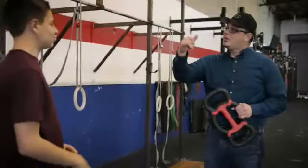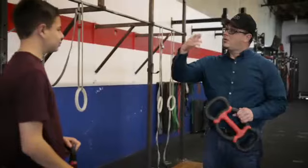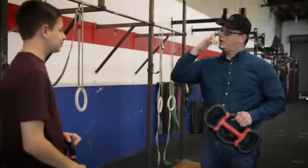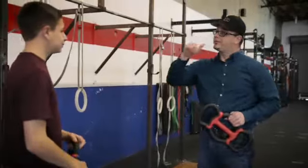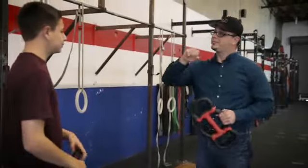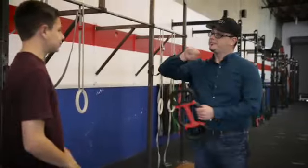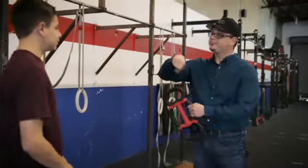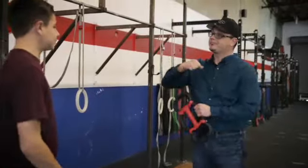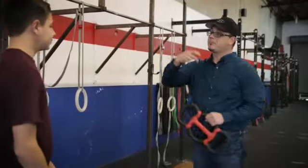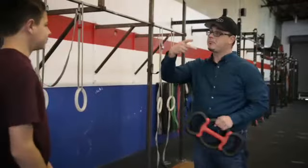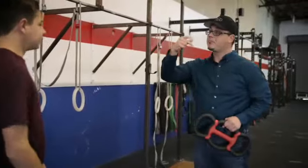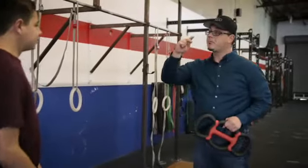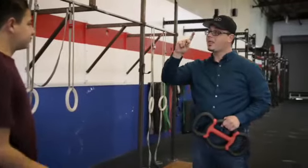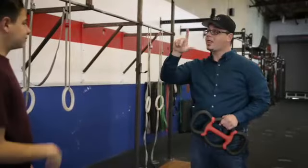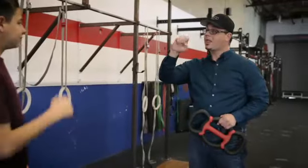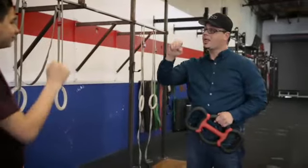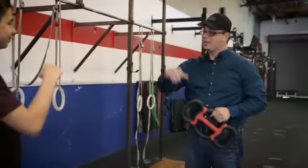Now we can try paddling.